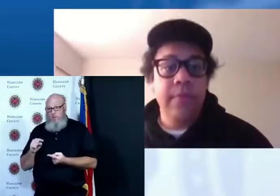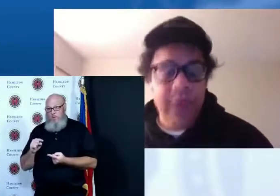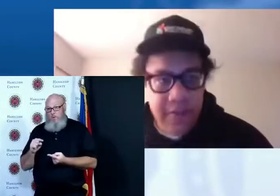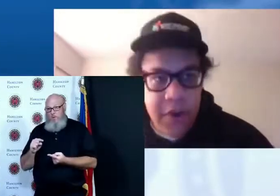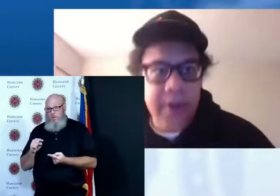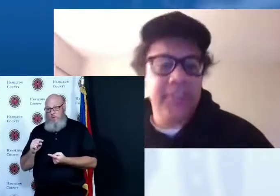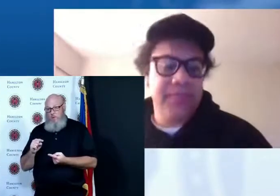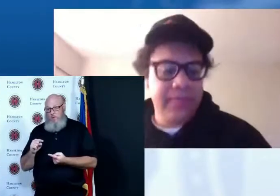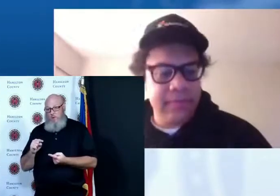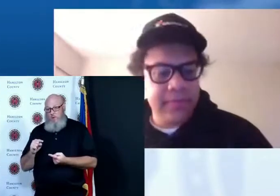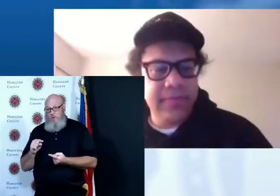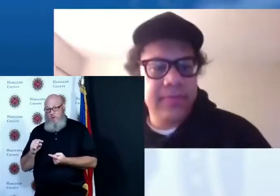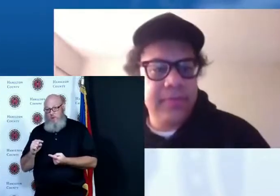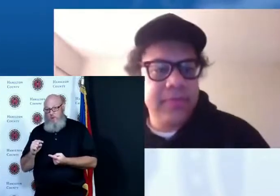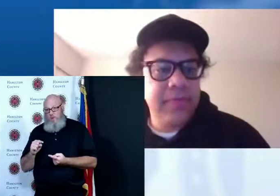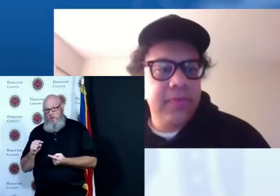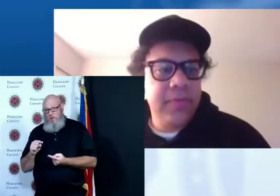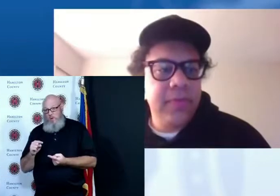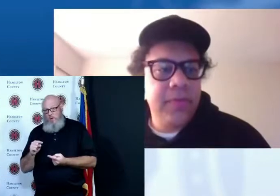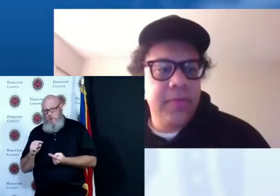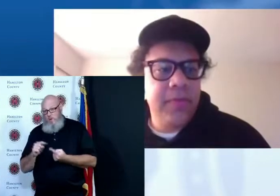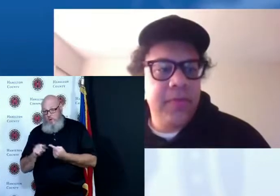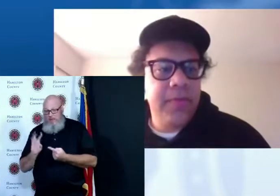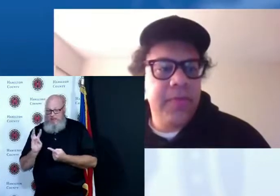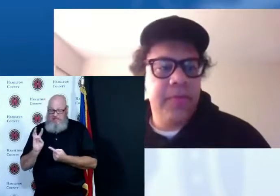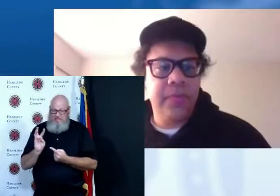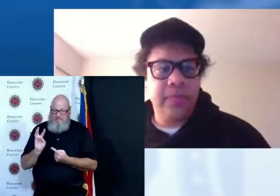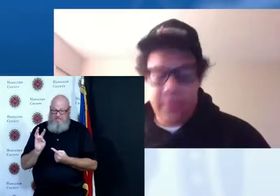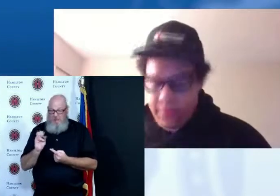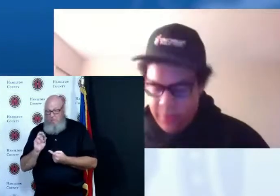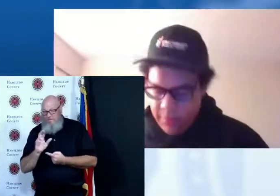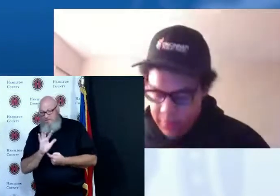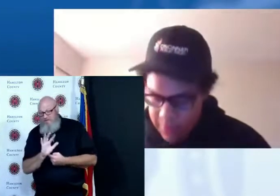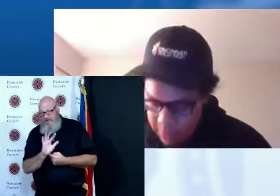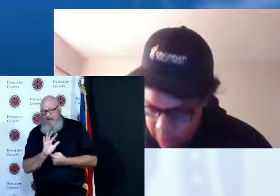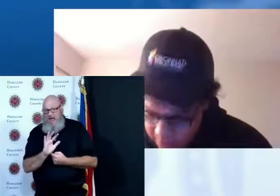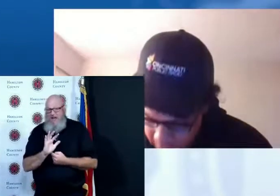thank you very much and that seems to conclude our questions from reporters